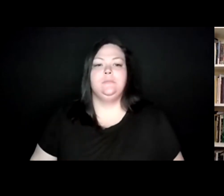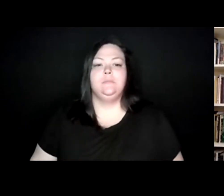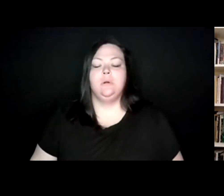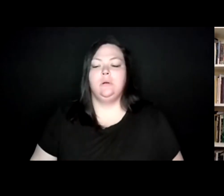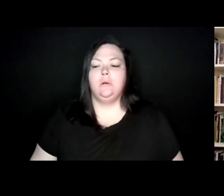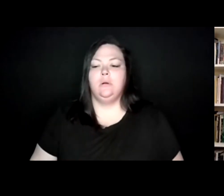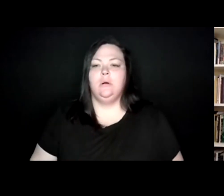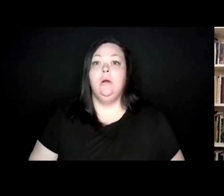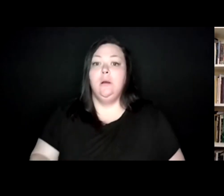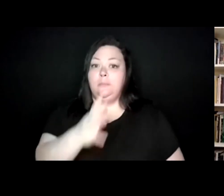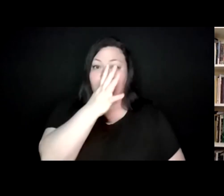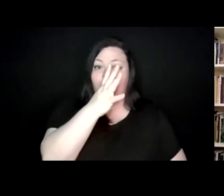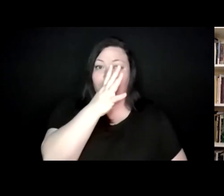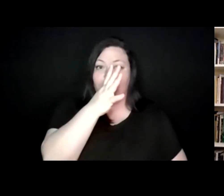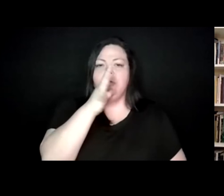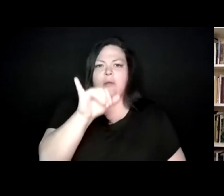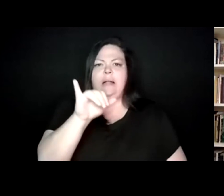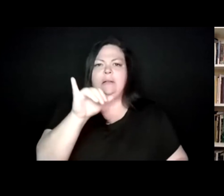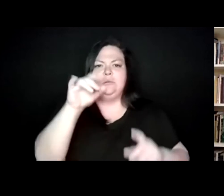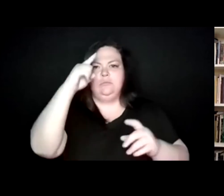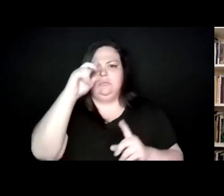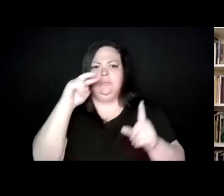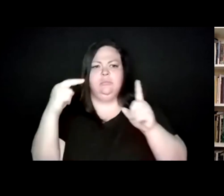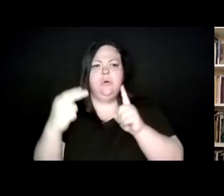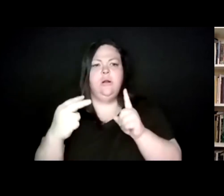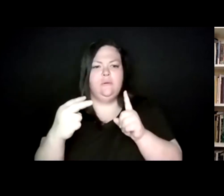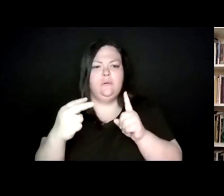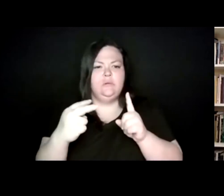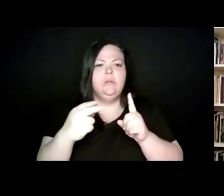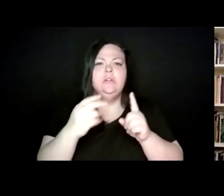A mother is a state of mind./ The chick in its nest, content,/